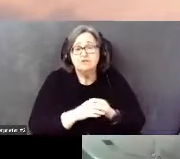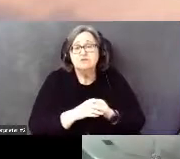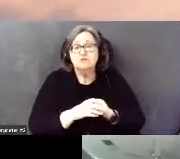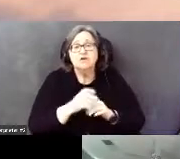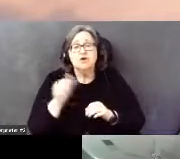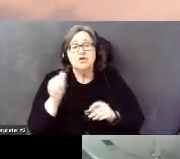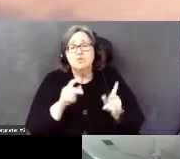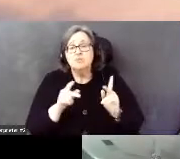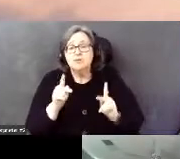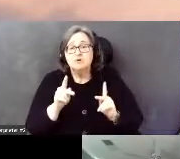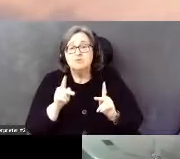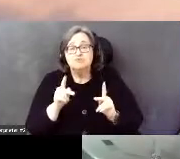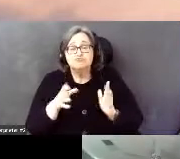would like to chime in, that would be